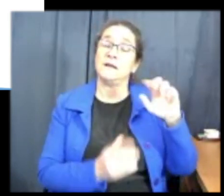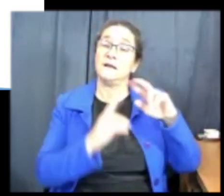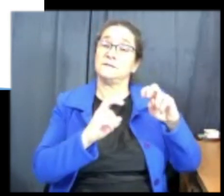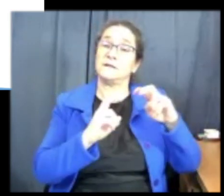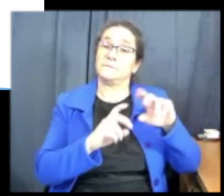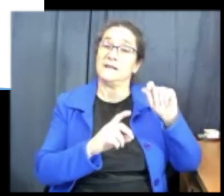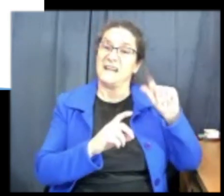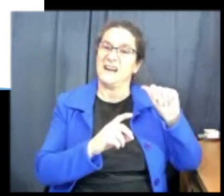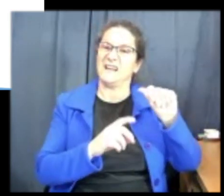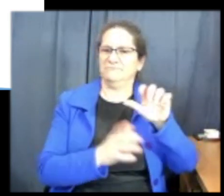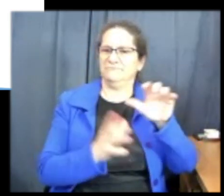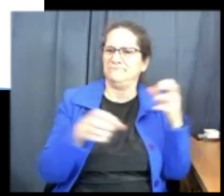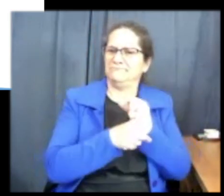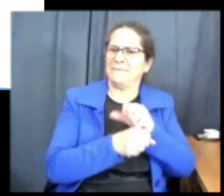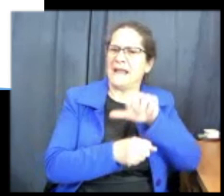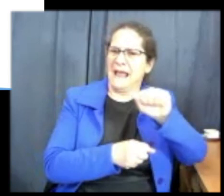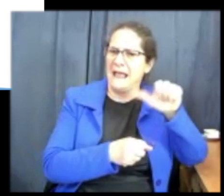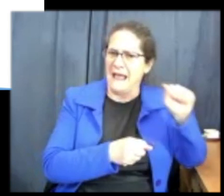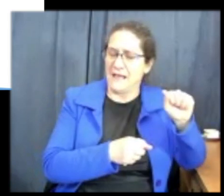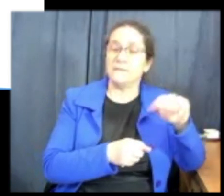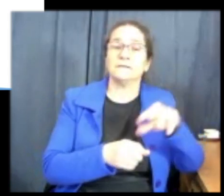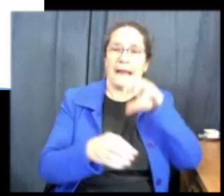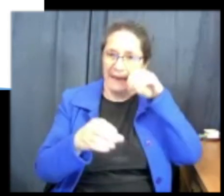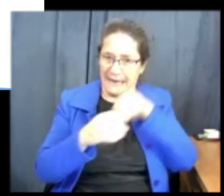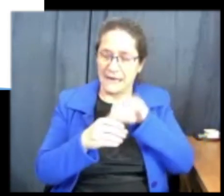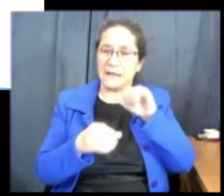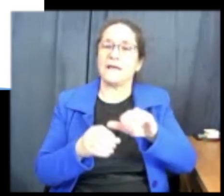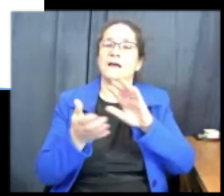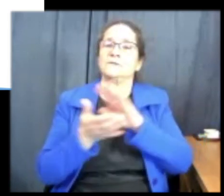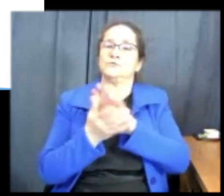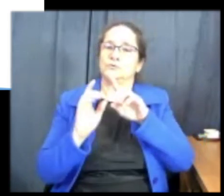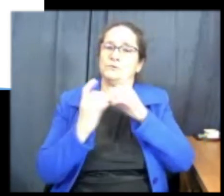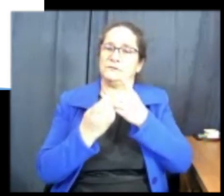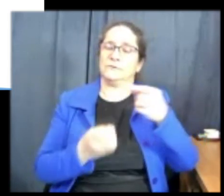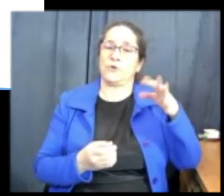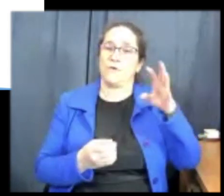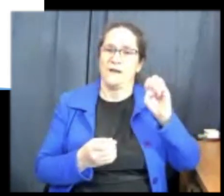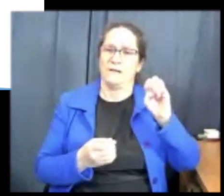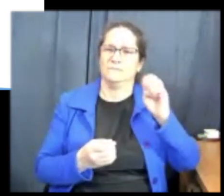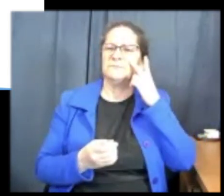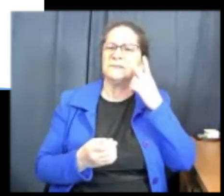You will see two new indicators linked within the profile data.